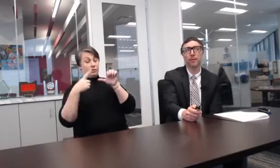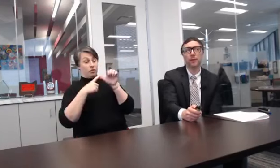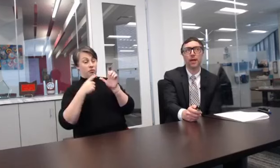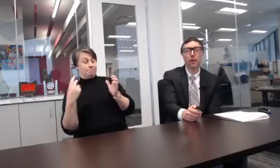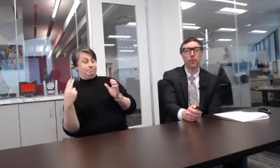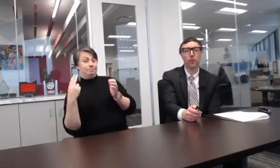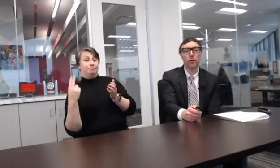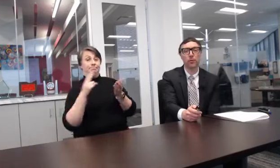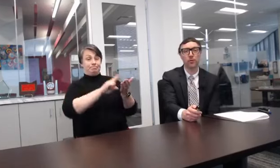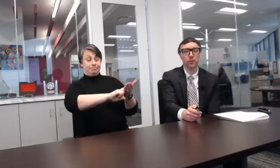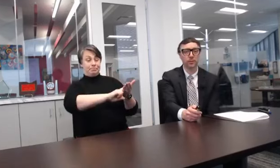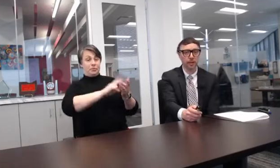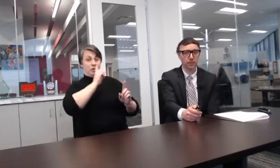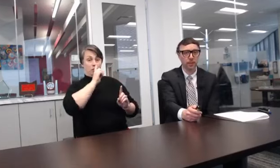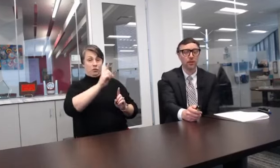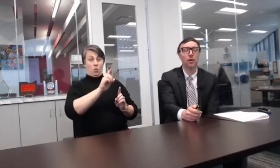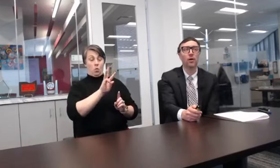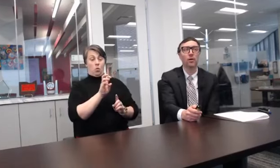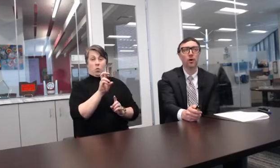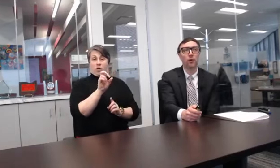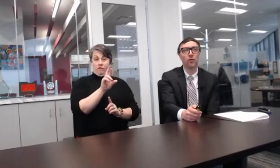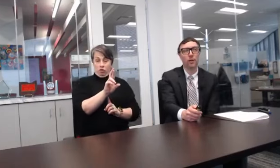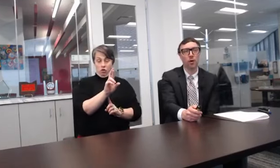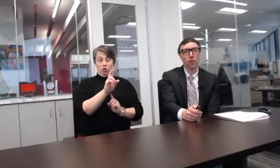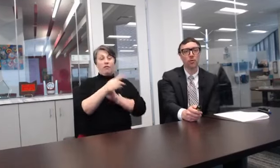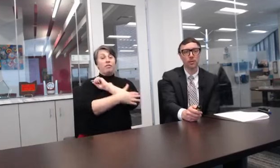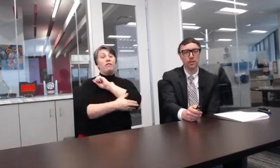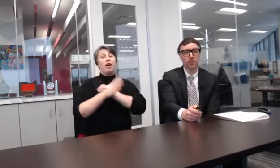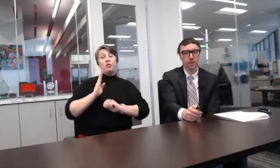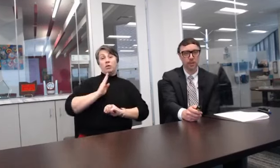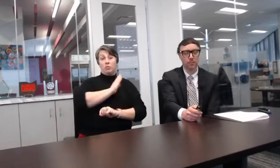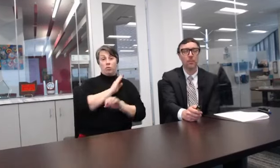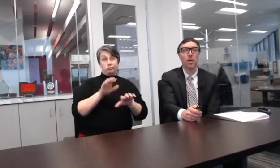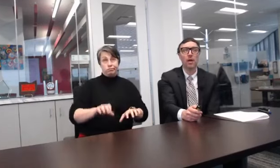the County Board will do an assessment called the ODDP.